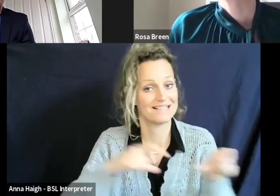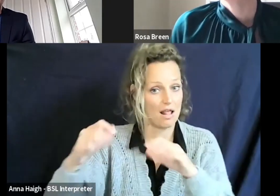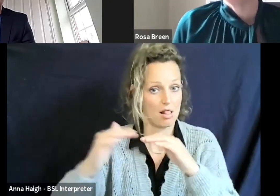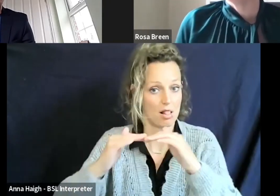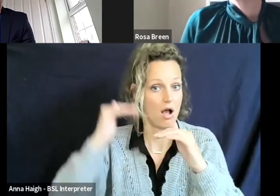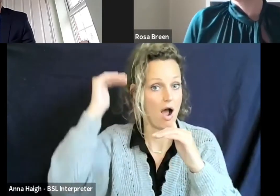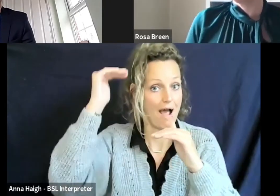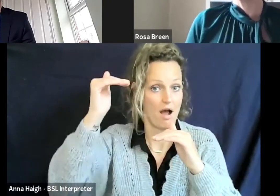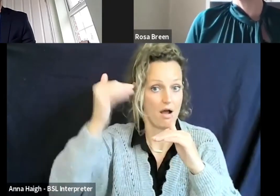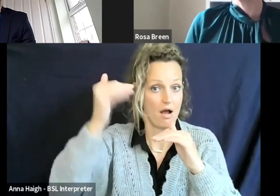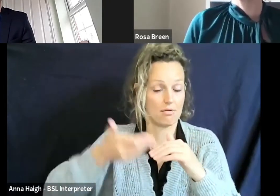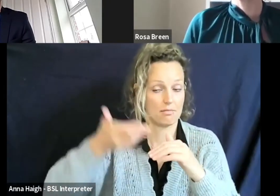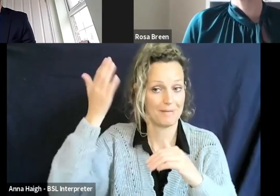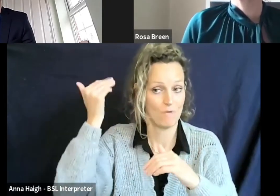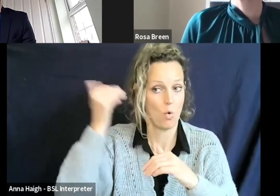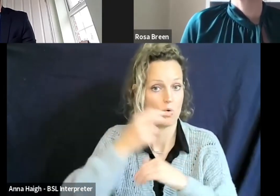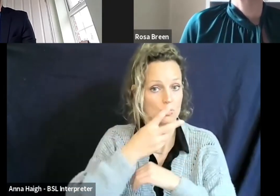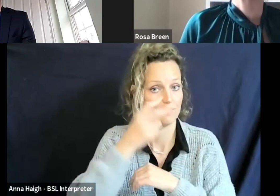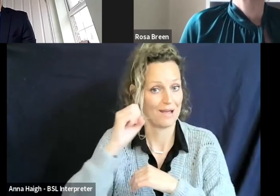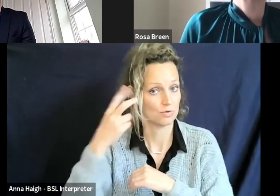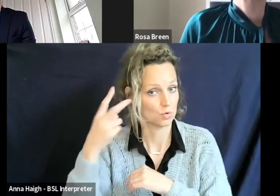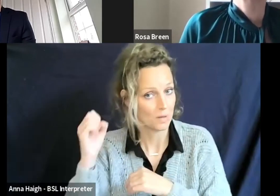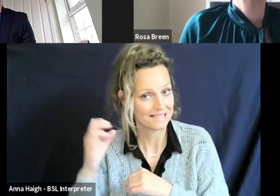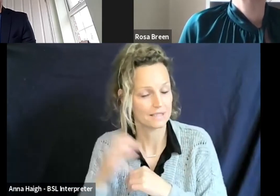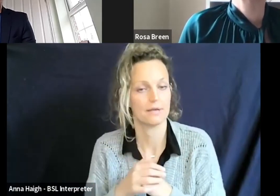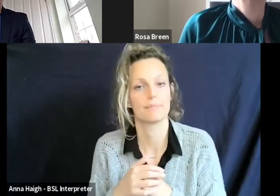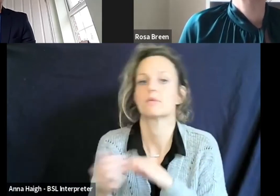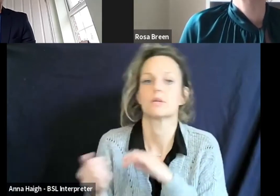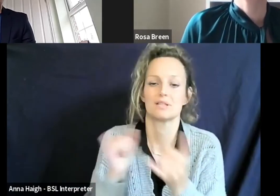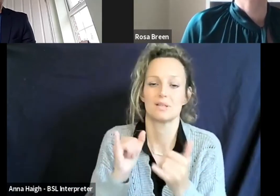points and we saw a peak in November time.